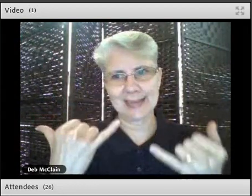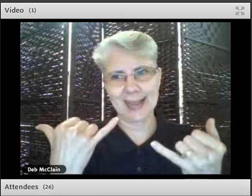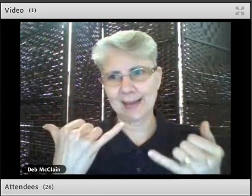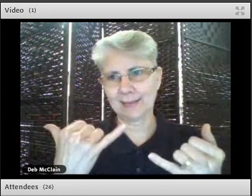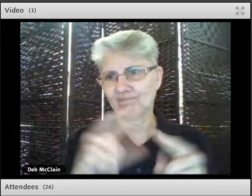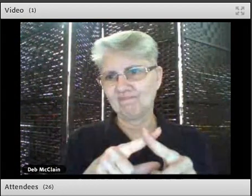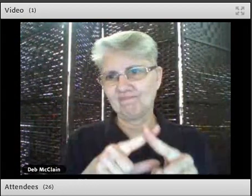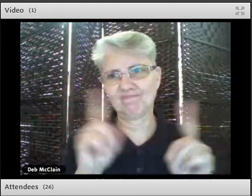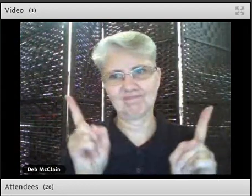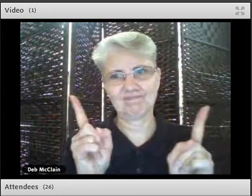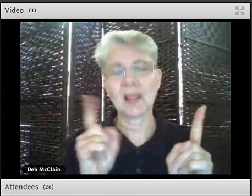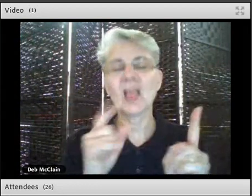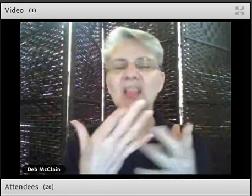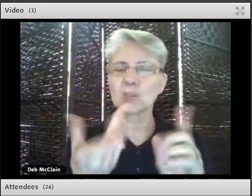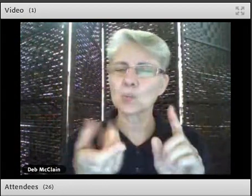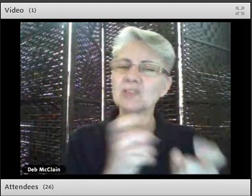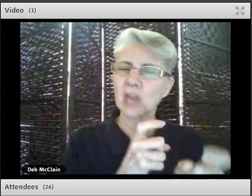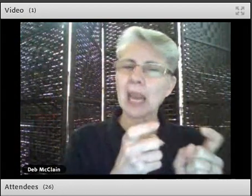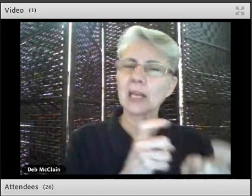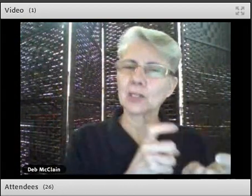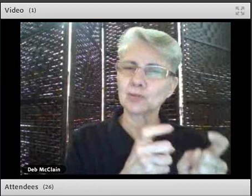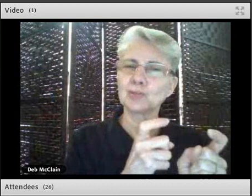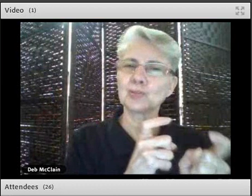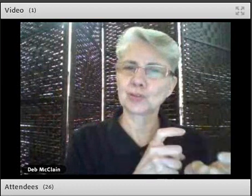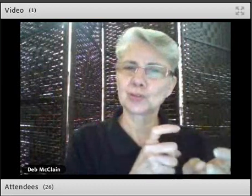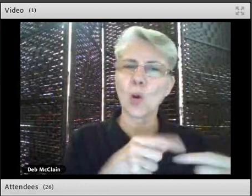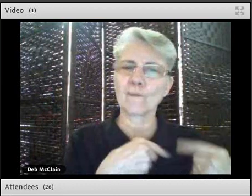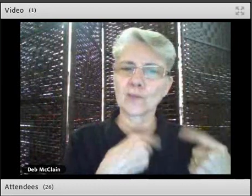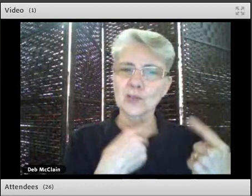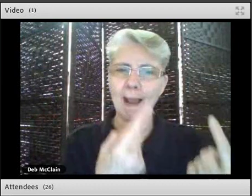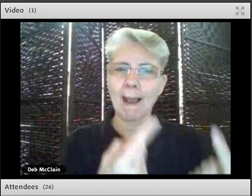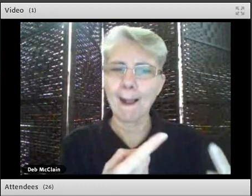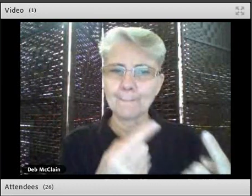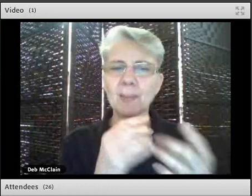So keep that in mind. You don't need to update it if it looks different.